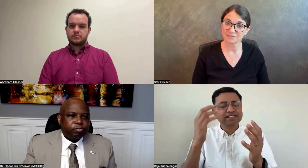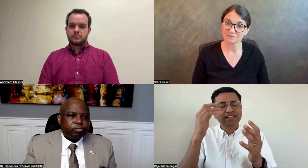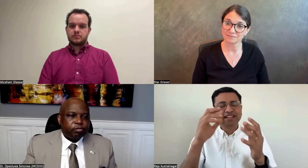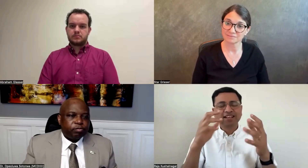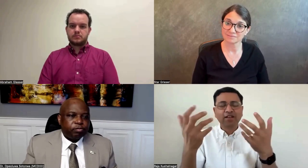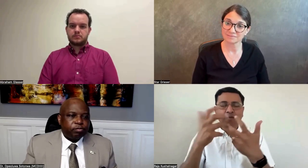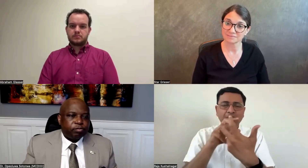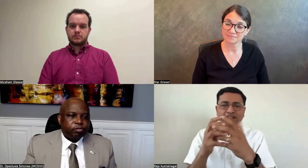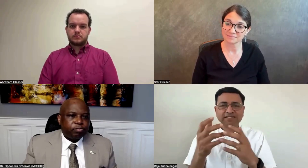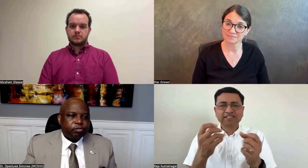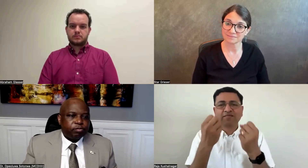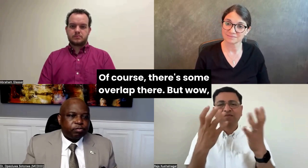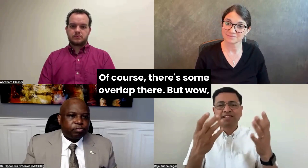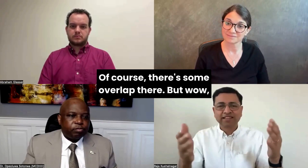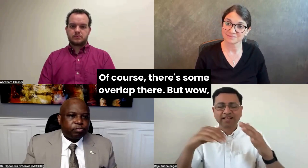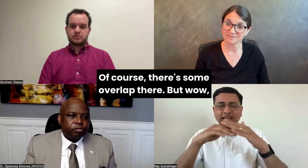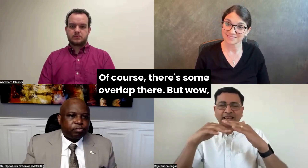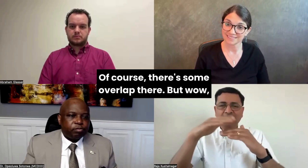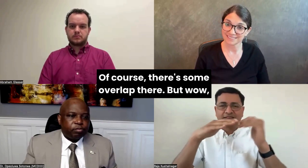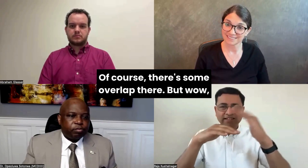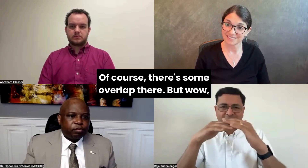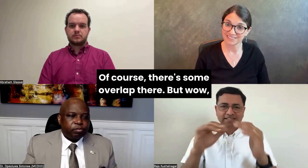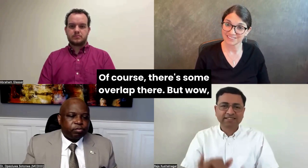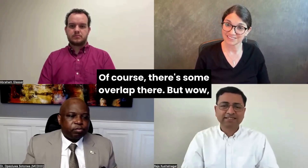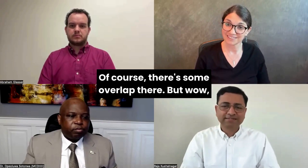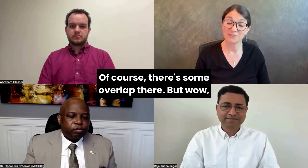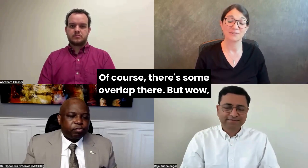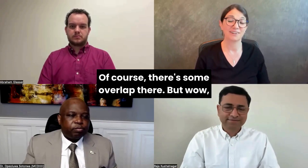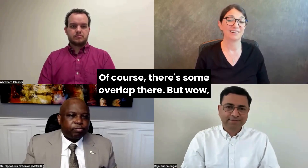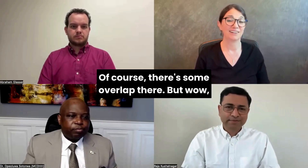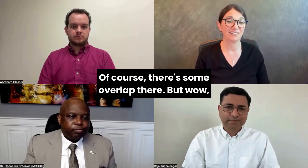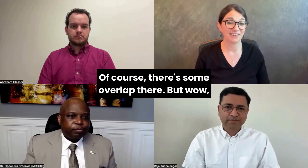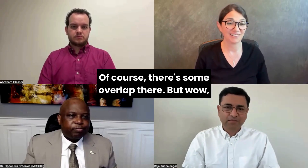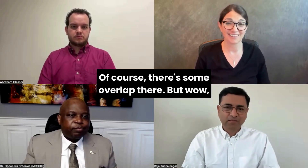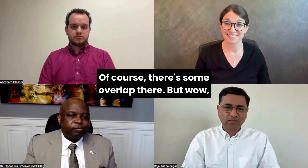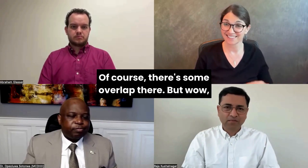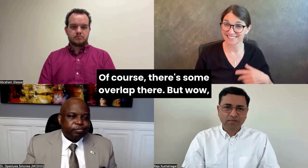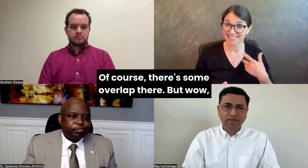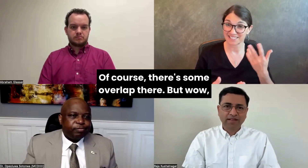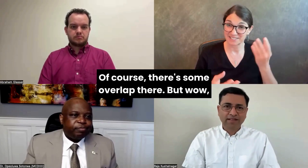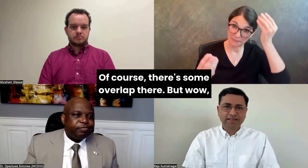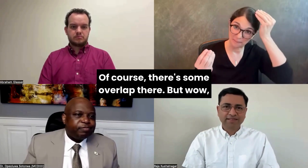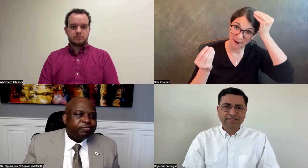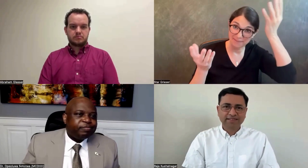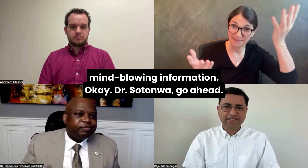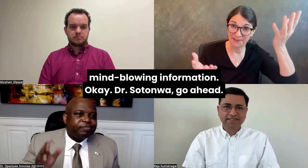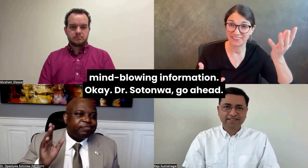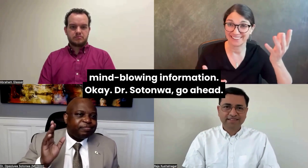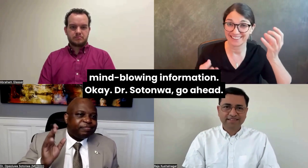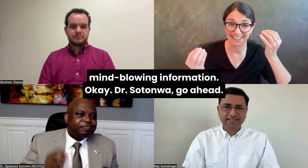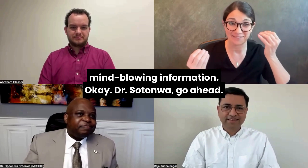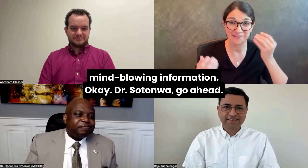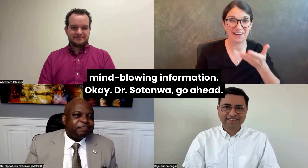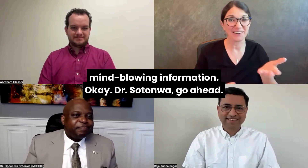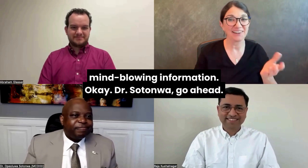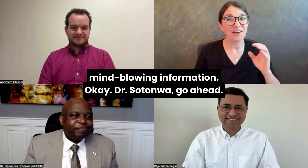Of course, there's some overlap there. But wow, mind-blowing information. Okay. Dr. Sotonwa, go ahead.